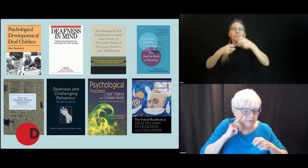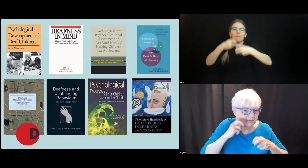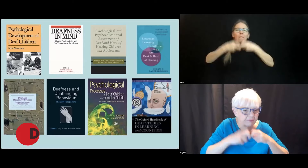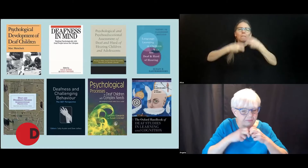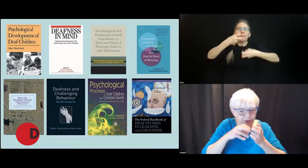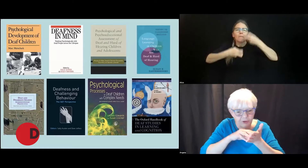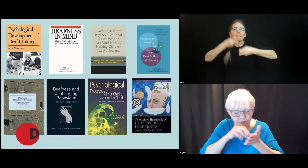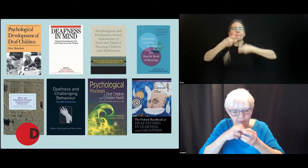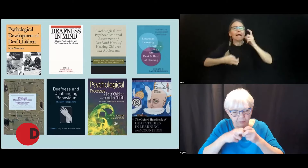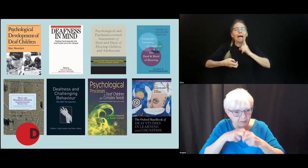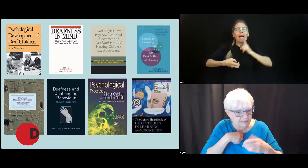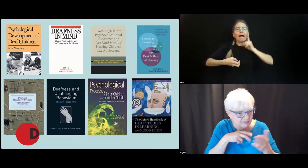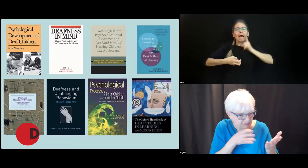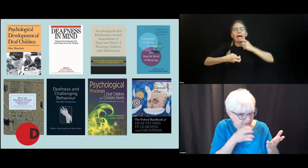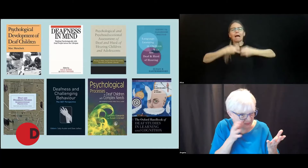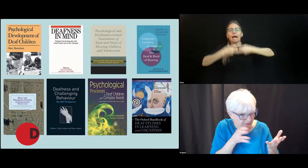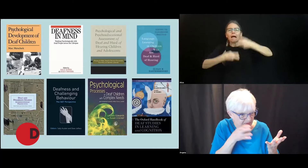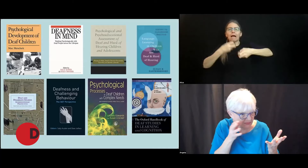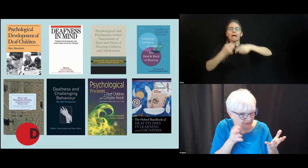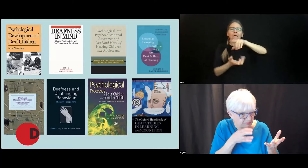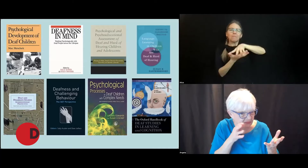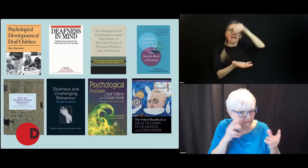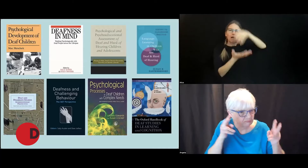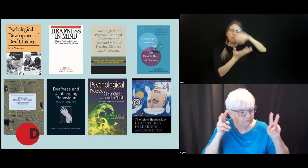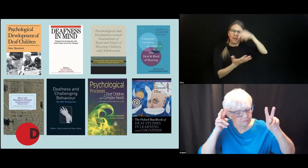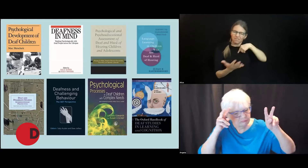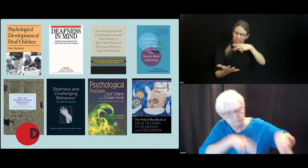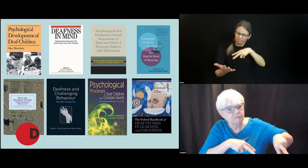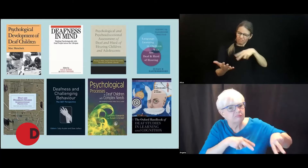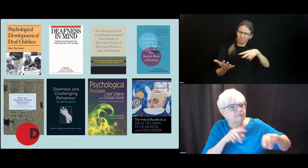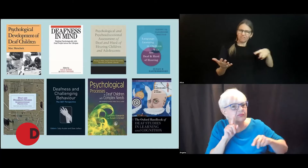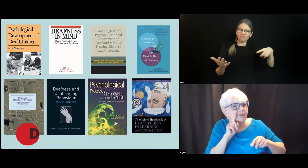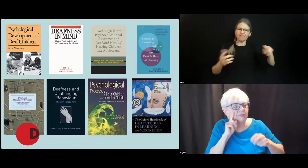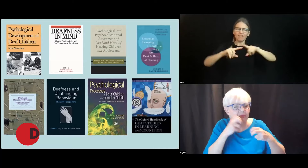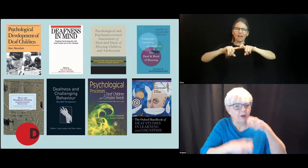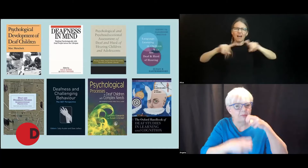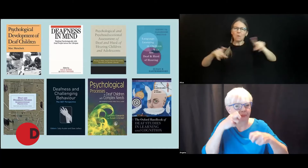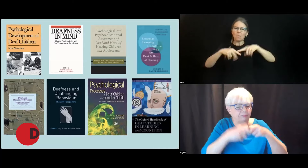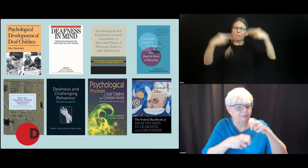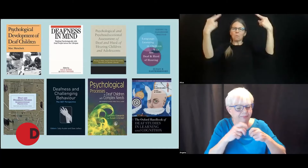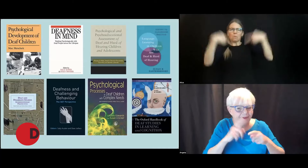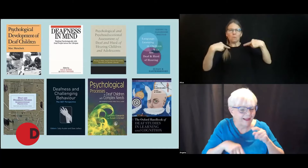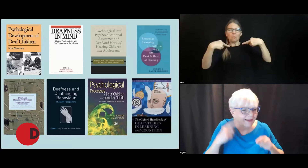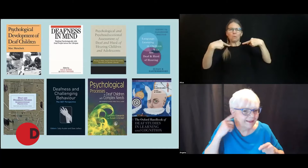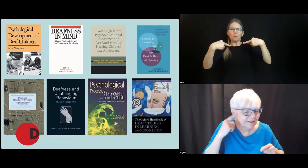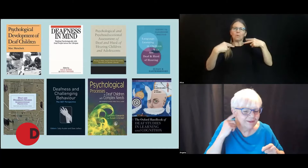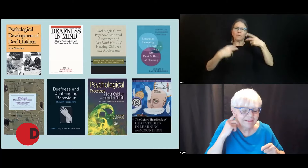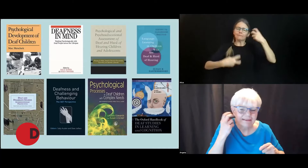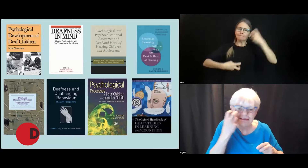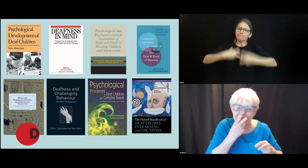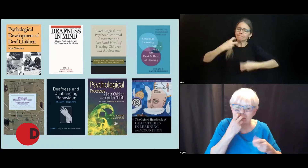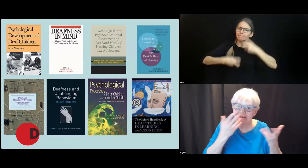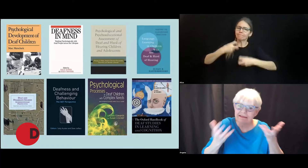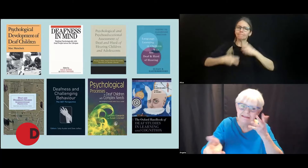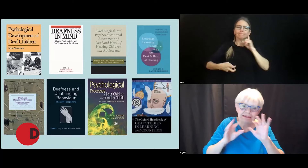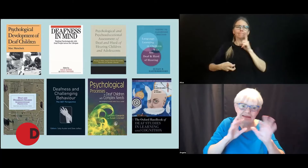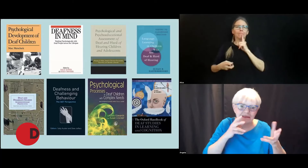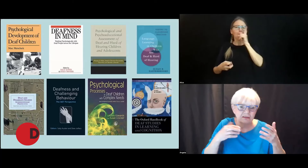Deaf people have problems with learning, and more problems. I flipped through the books, page by page, authors really looked down on Deaf people. So problematic, they can’t hear, and their speech is subpar.